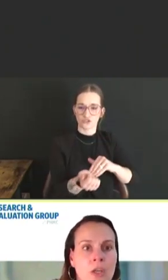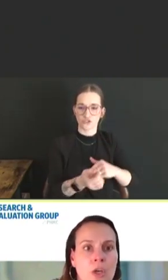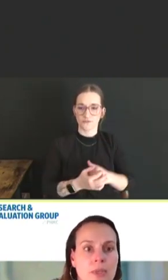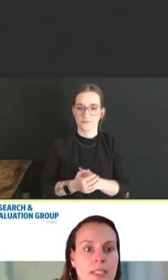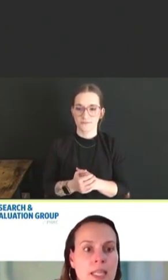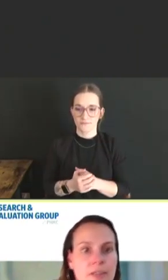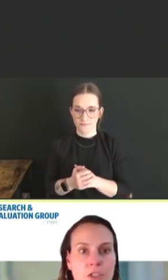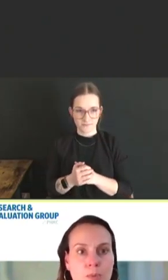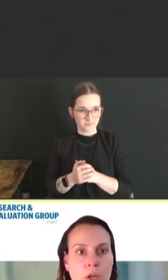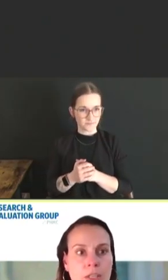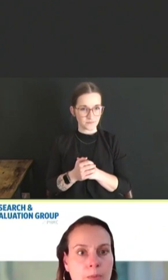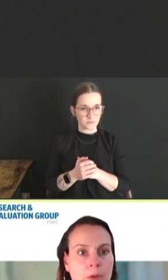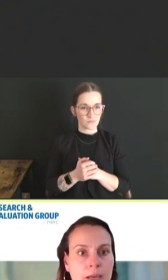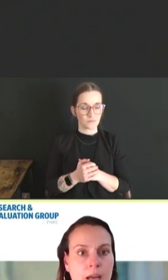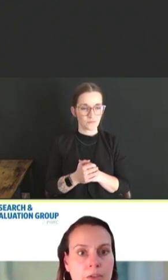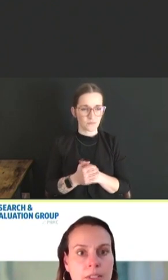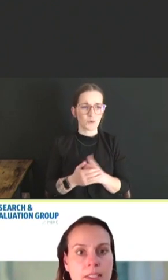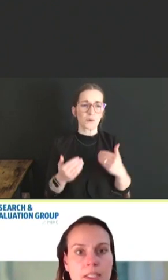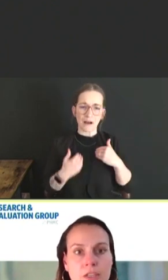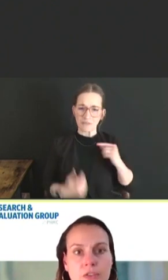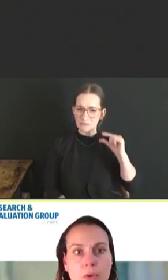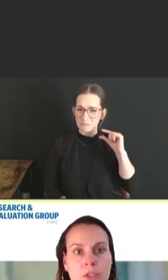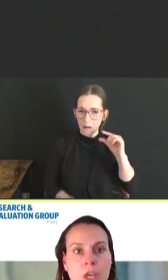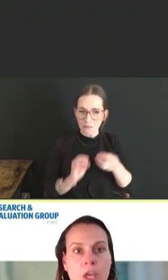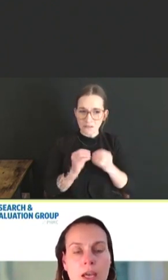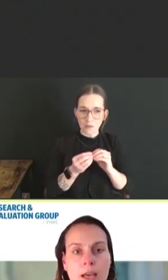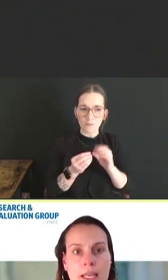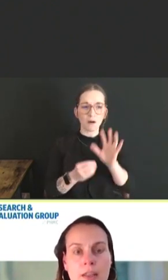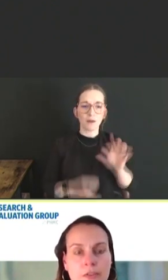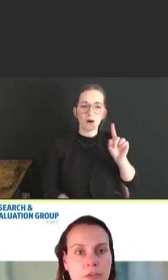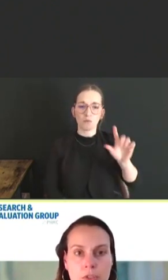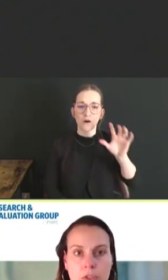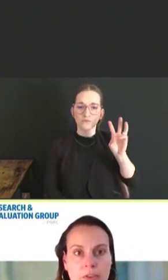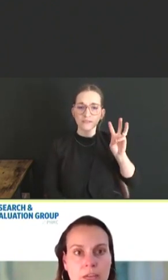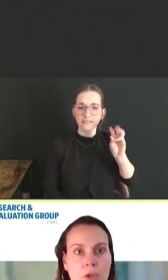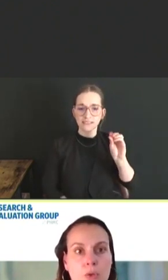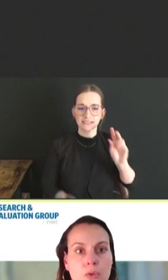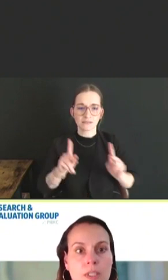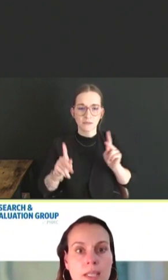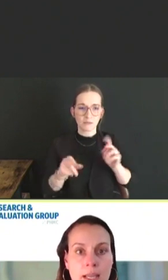We did have a small number of about 160 folx in the full survey who did